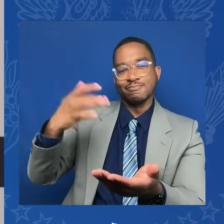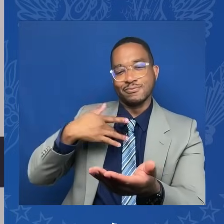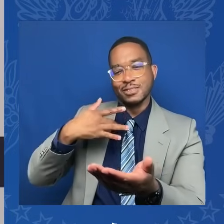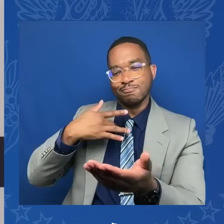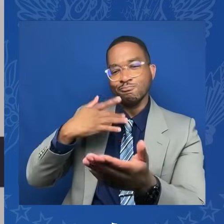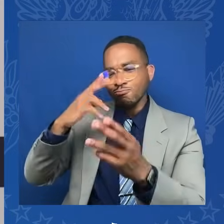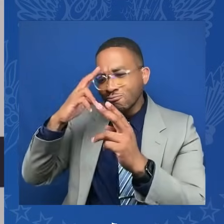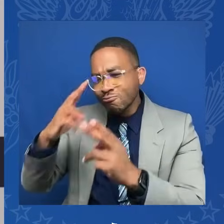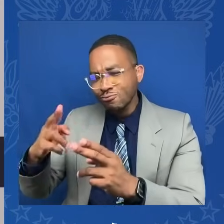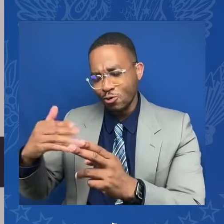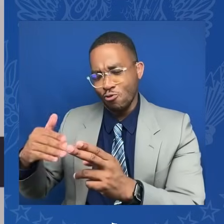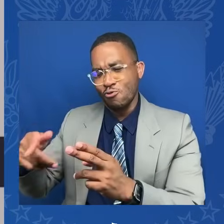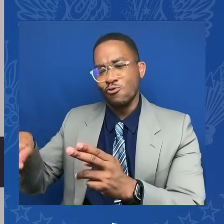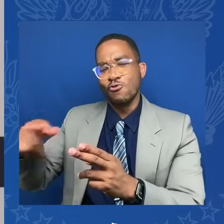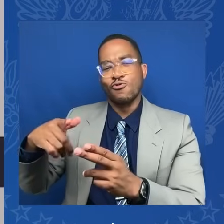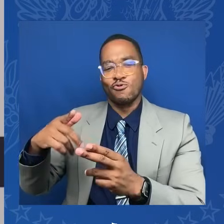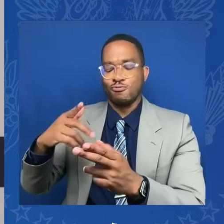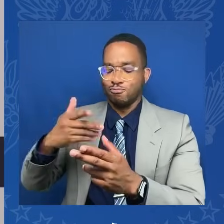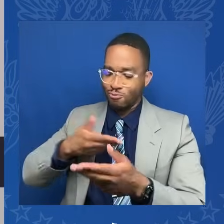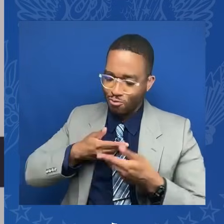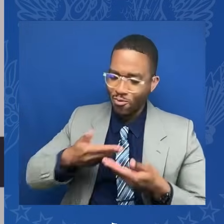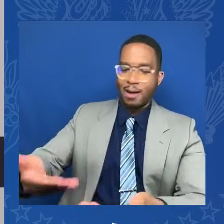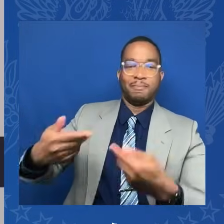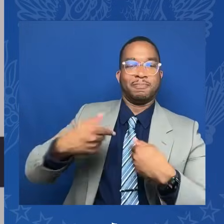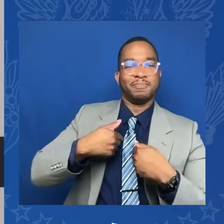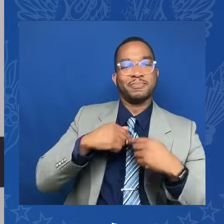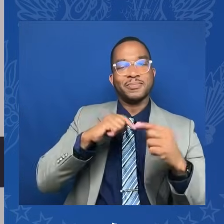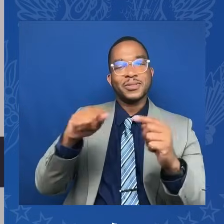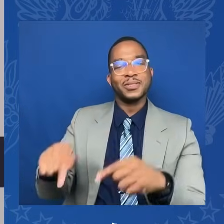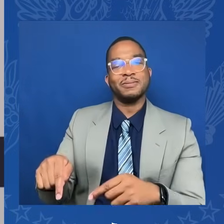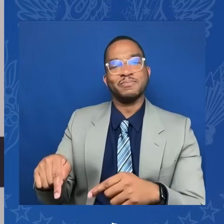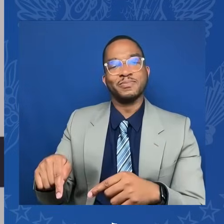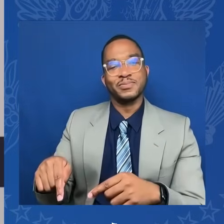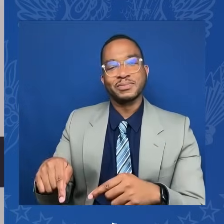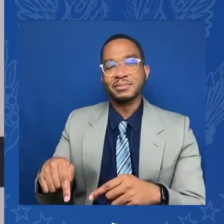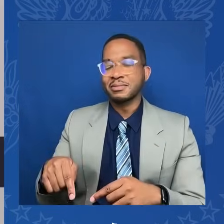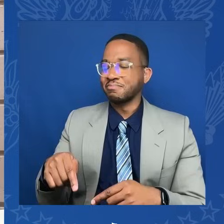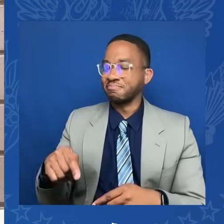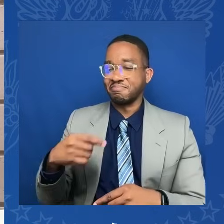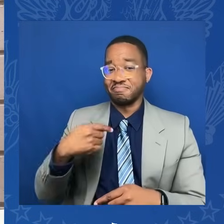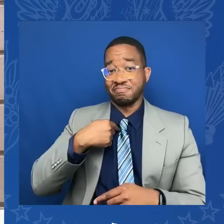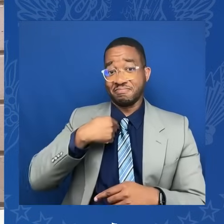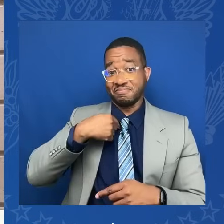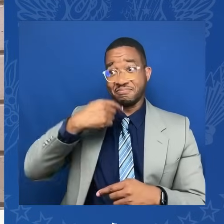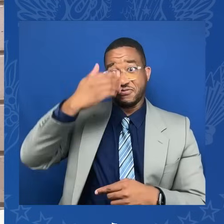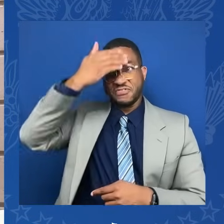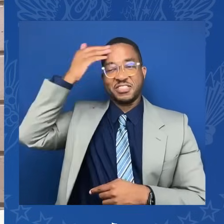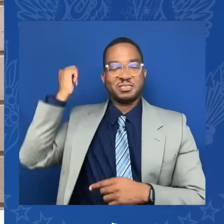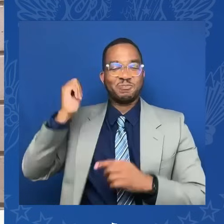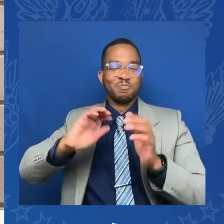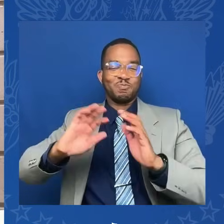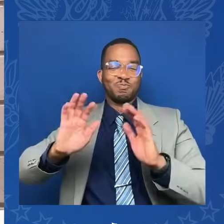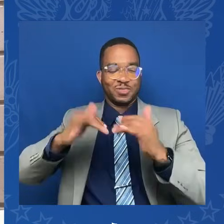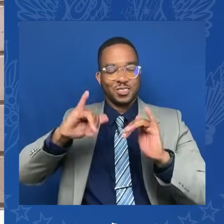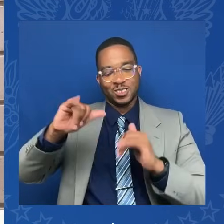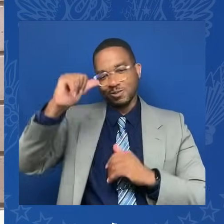You could see it. And we'll never forget -- we'll never forget what they did. And this week, we have showed the world once again